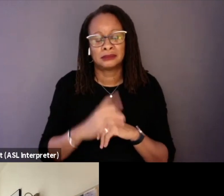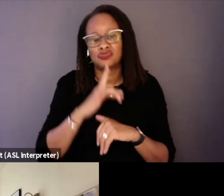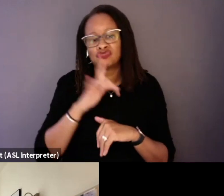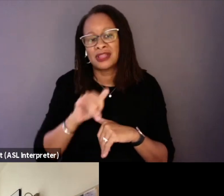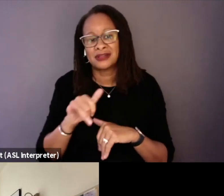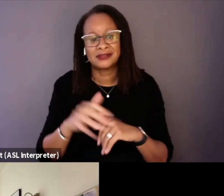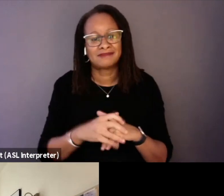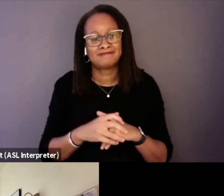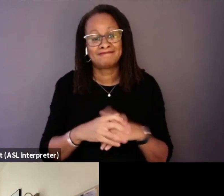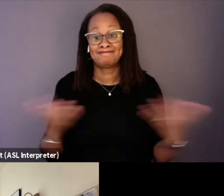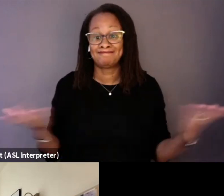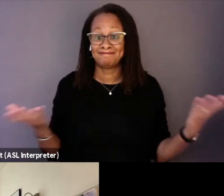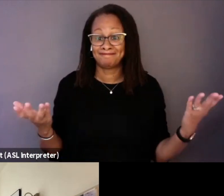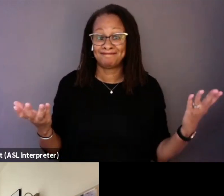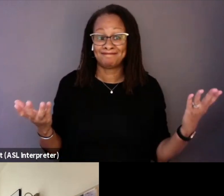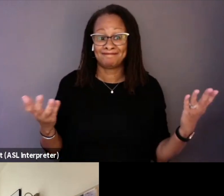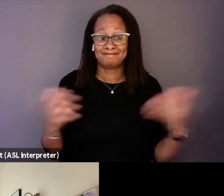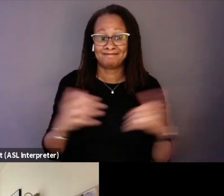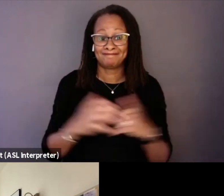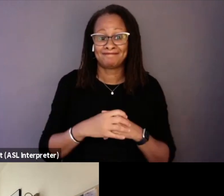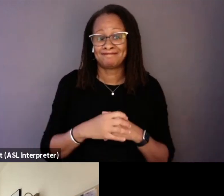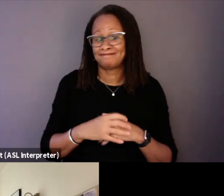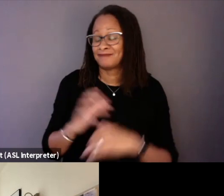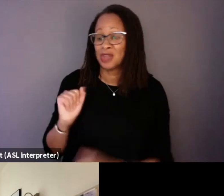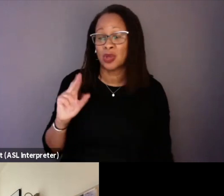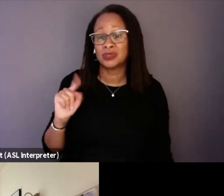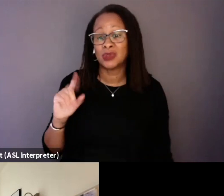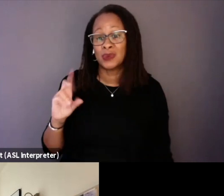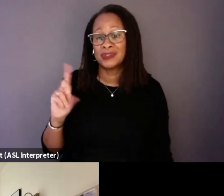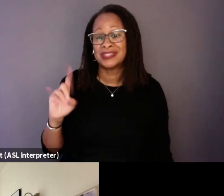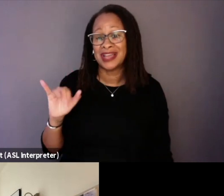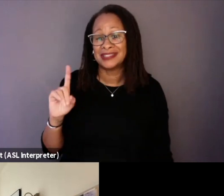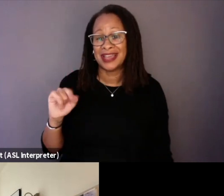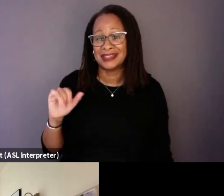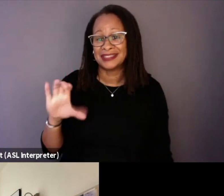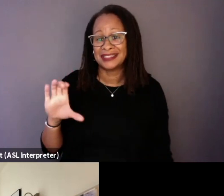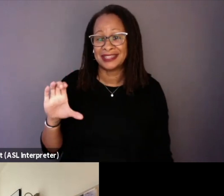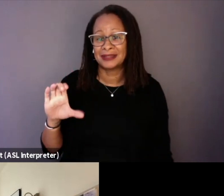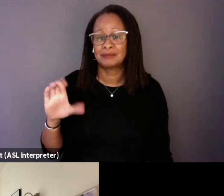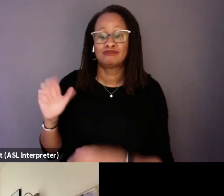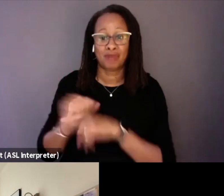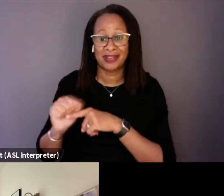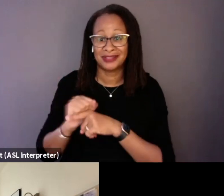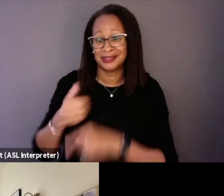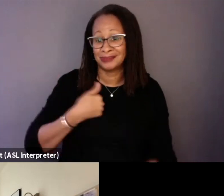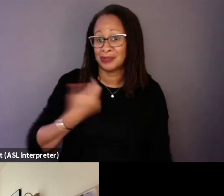it was an autodidactic practice. But I love that it was that way